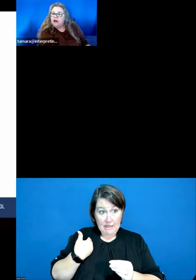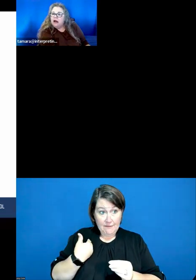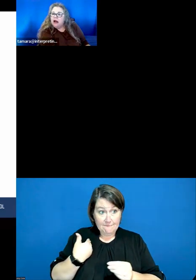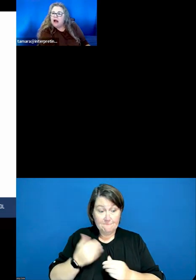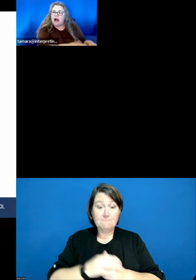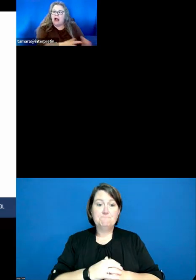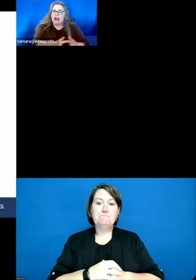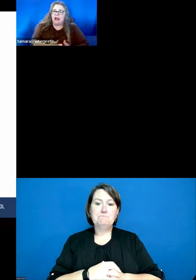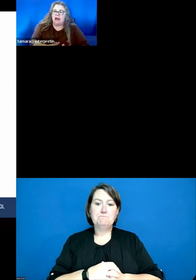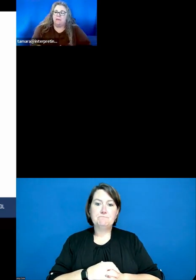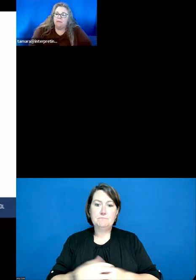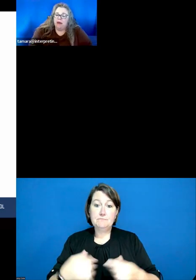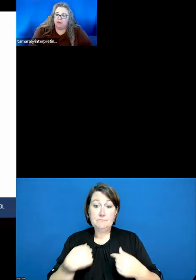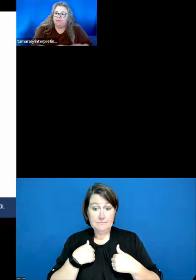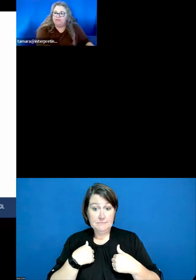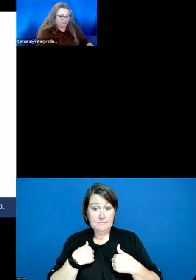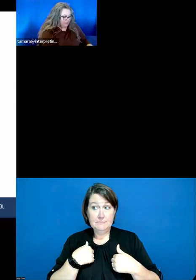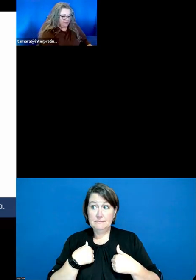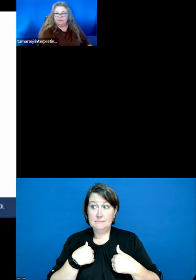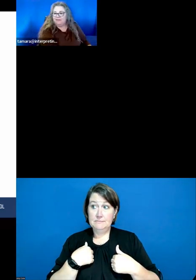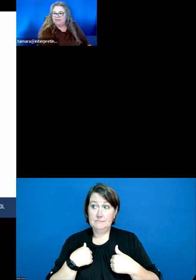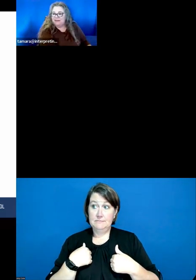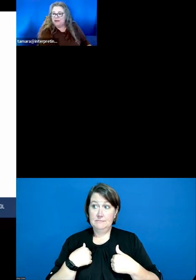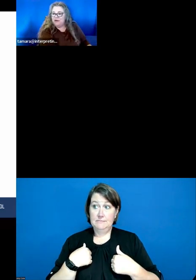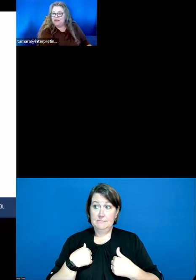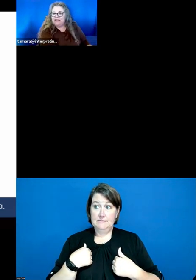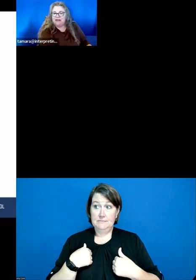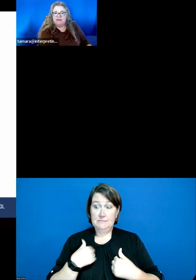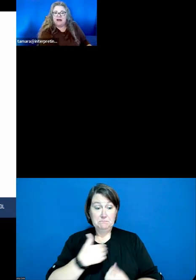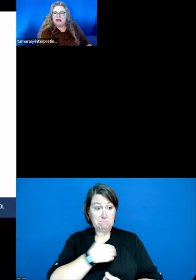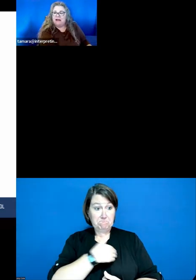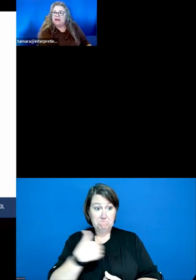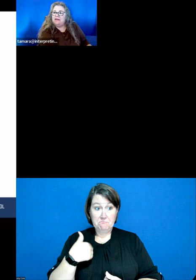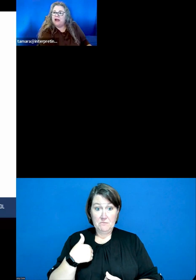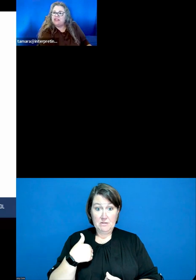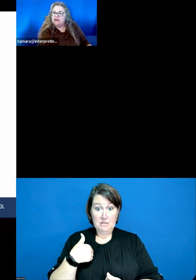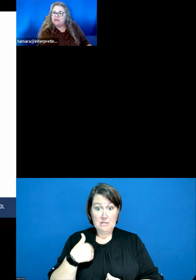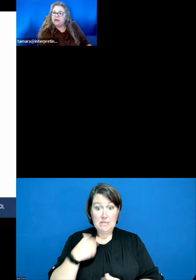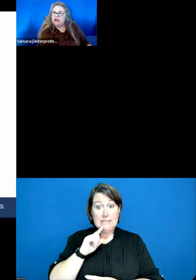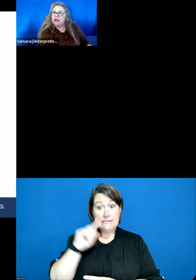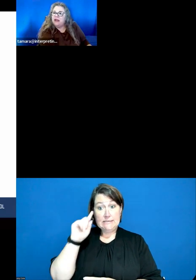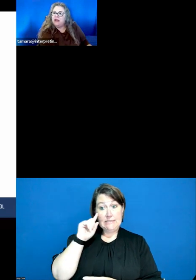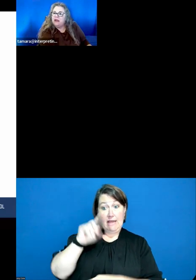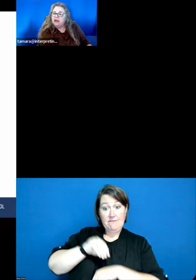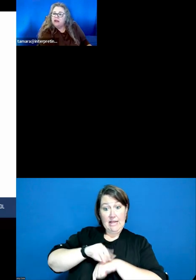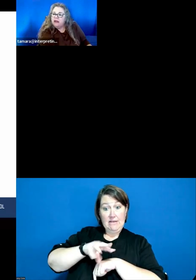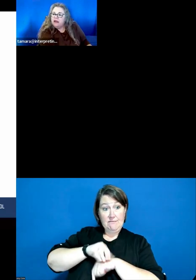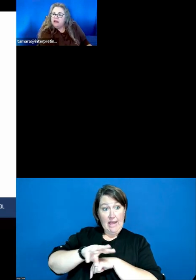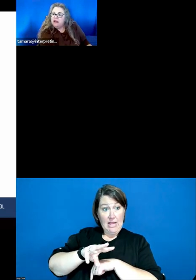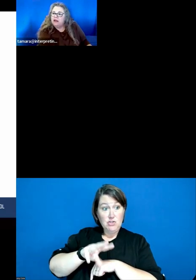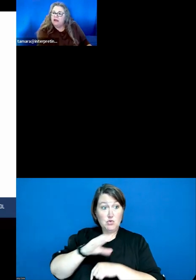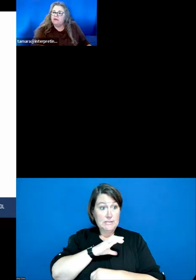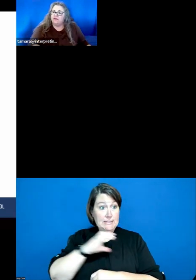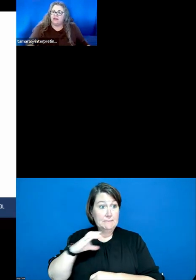I am a member of the Deaf Advisory Committee for